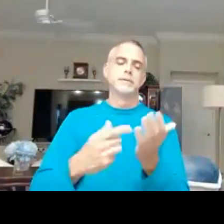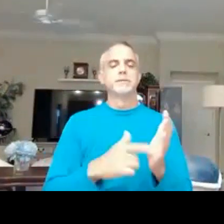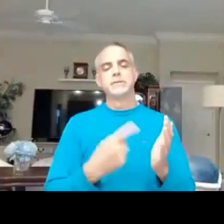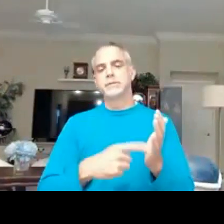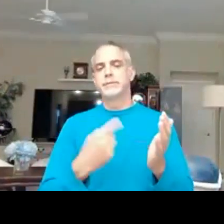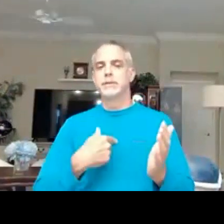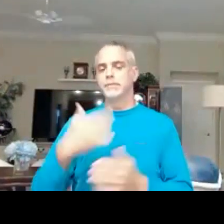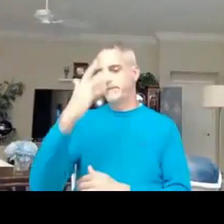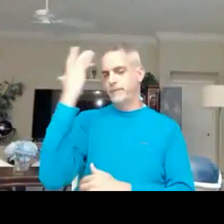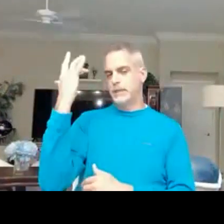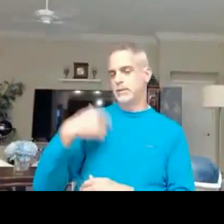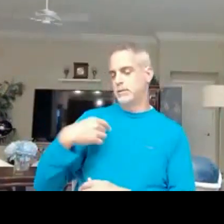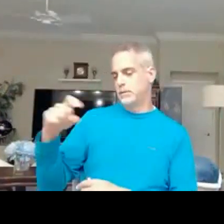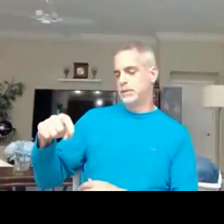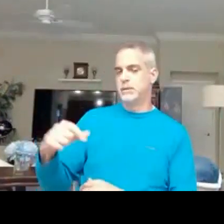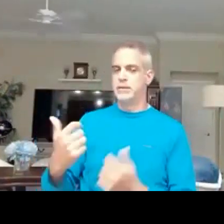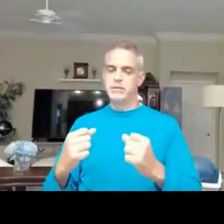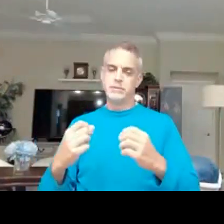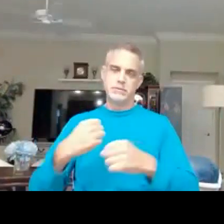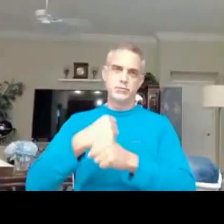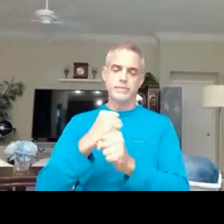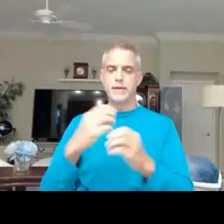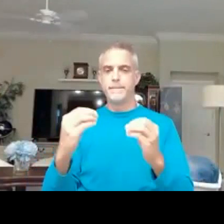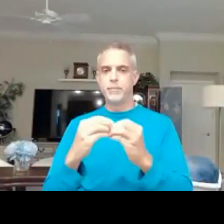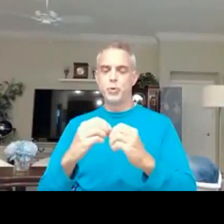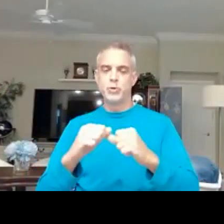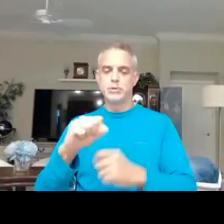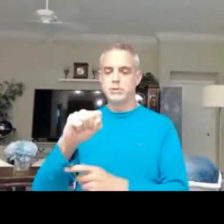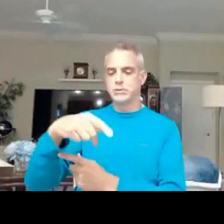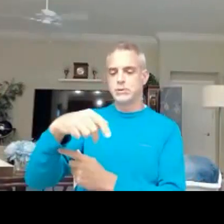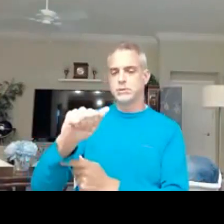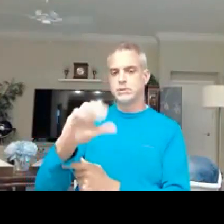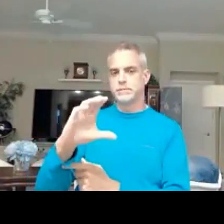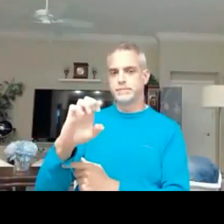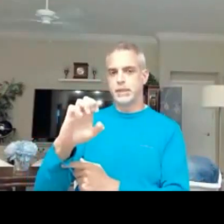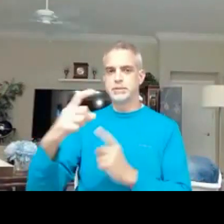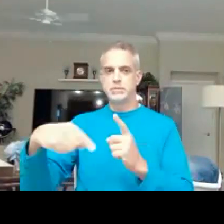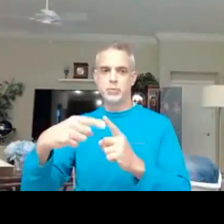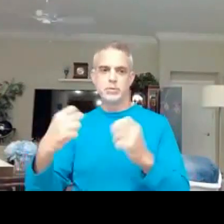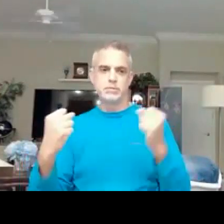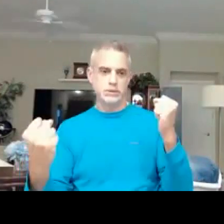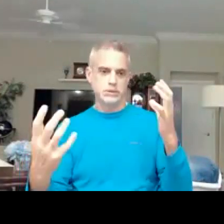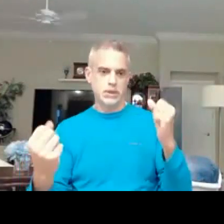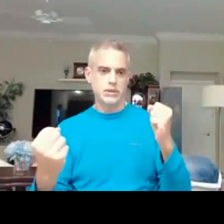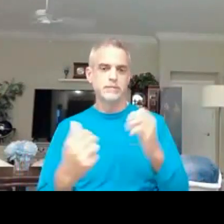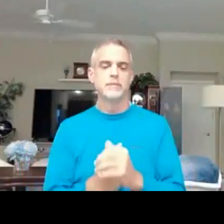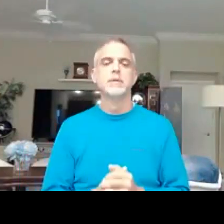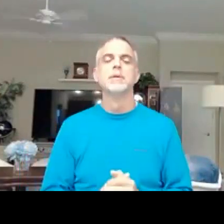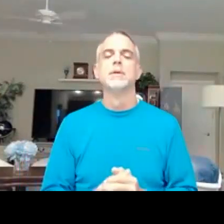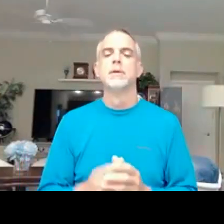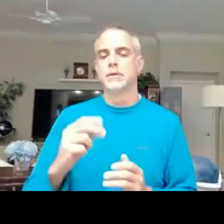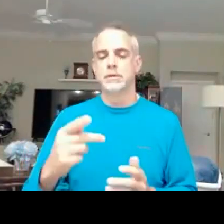Mark: So, before I forget, I need to make